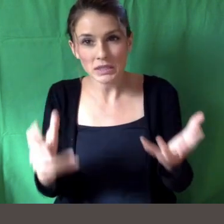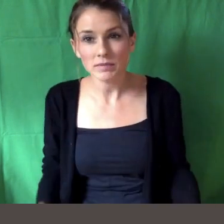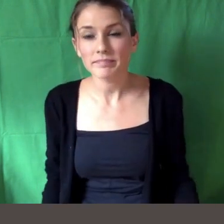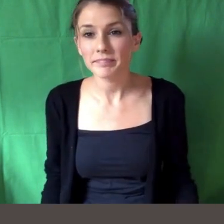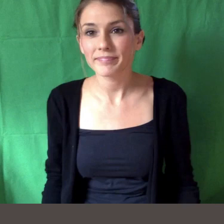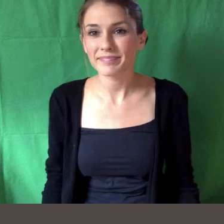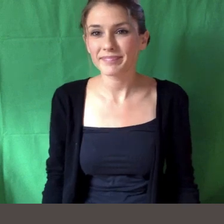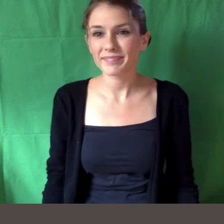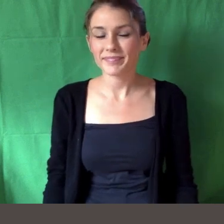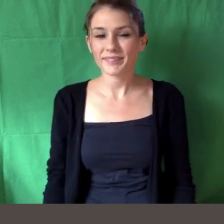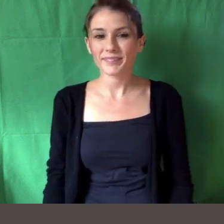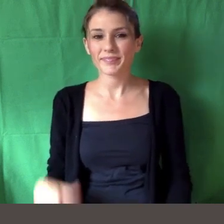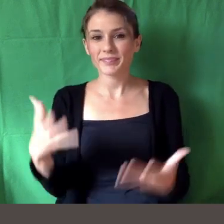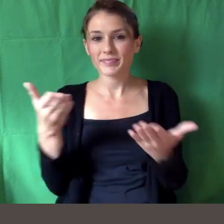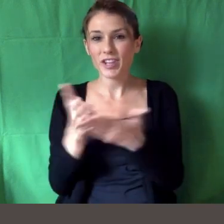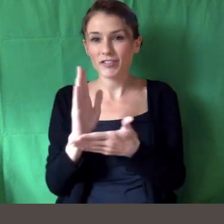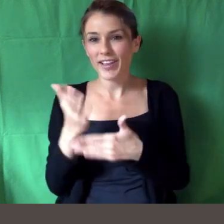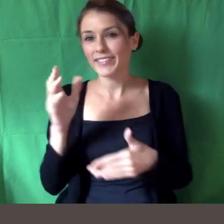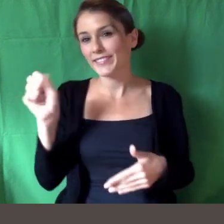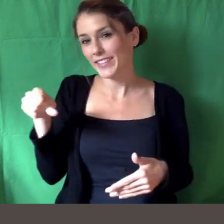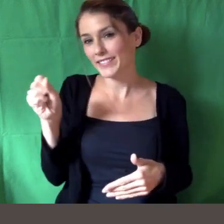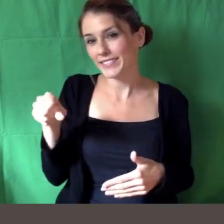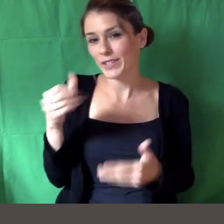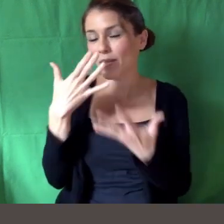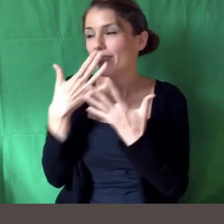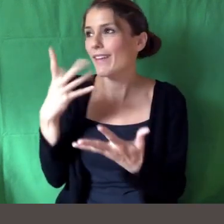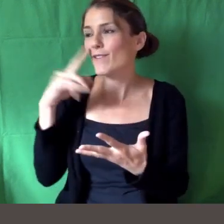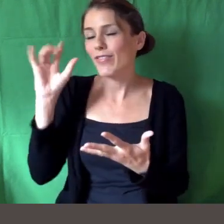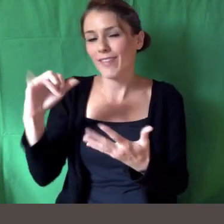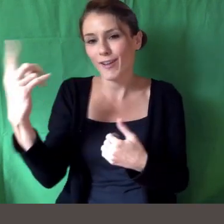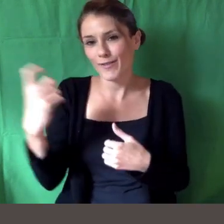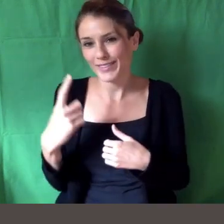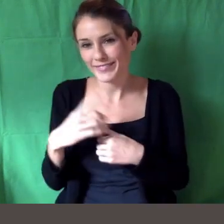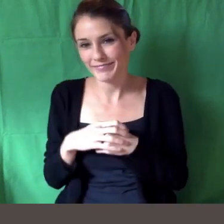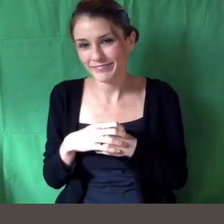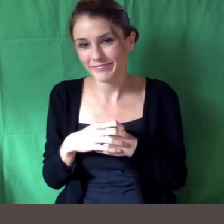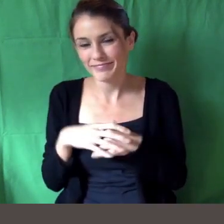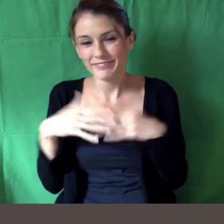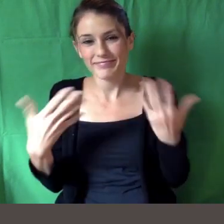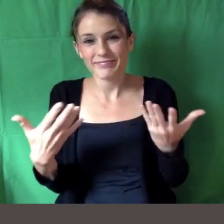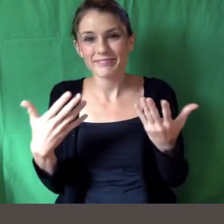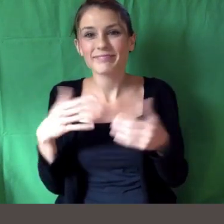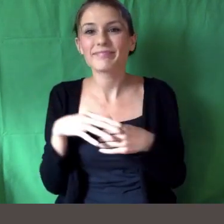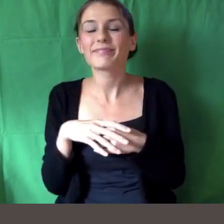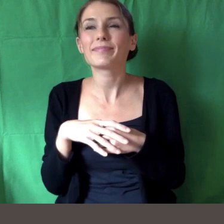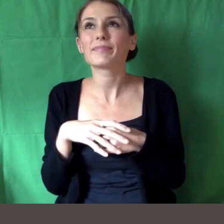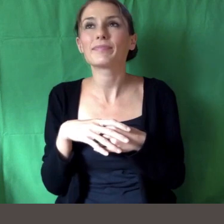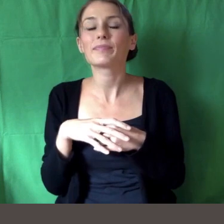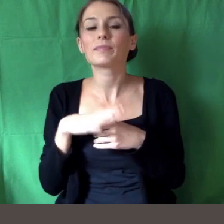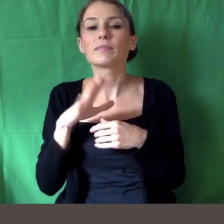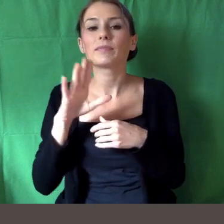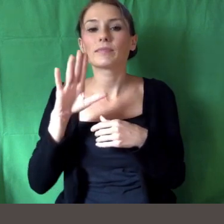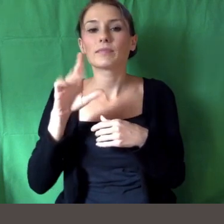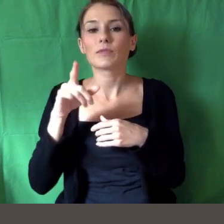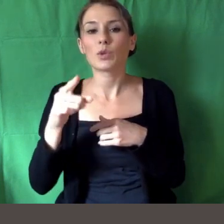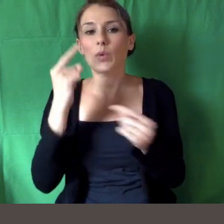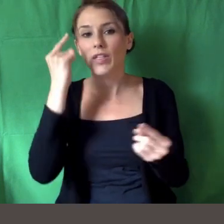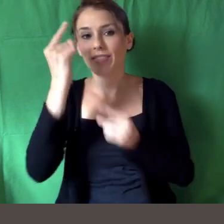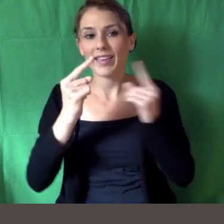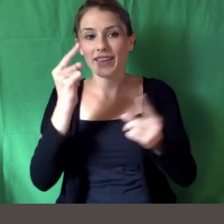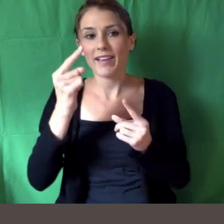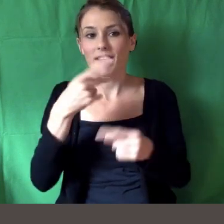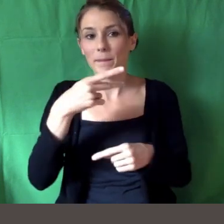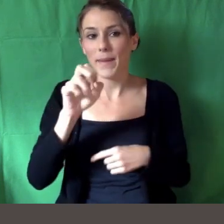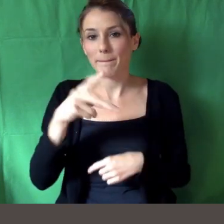Alright, yes, so thanks for this question, here's the thing, you're thinking of PEP 8,